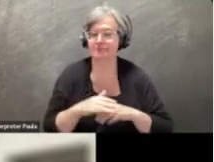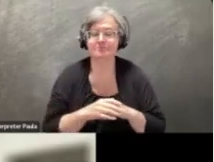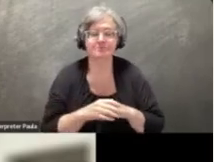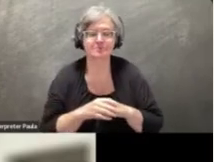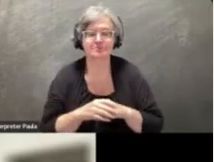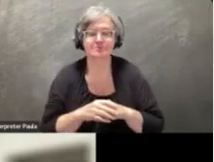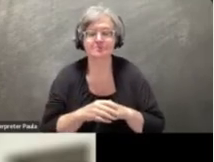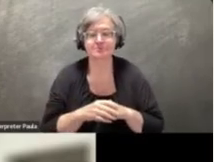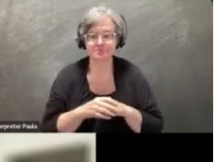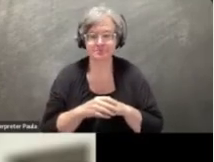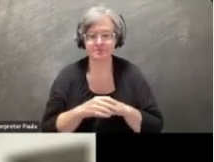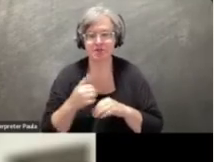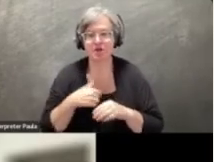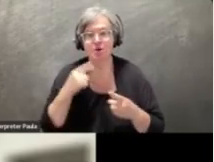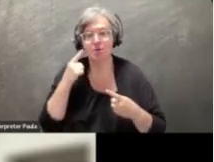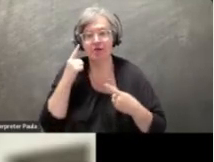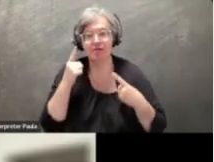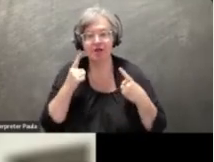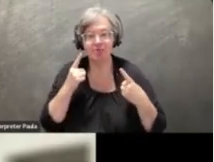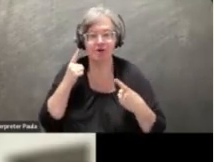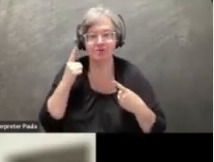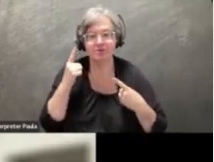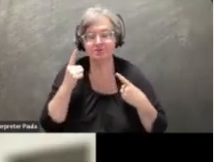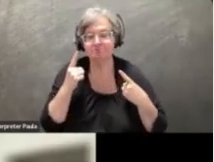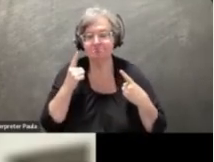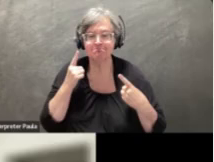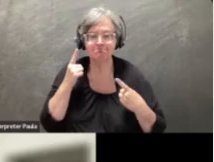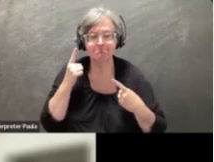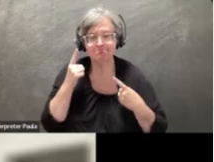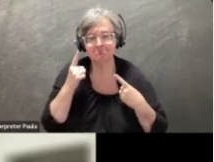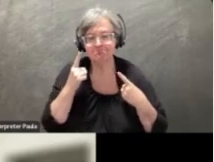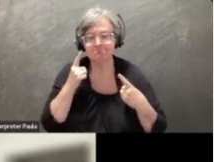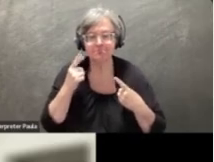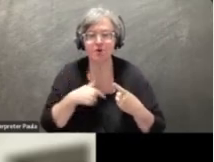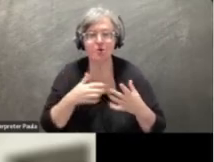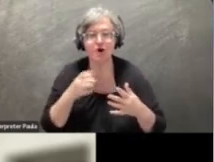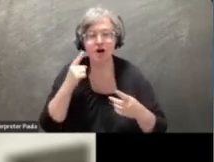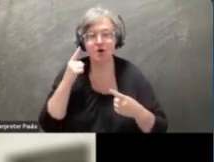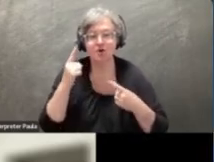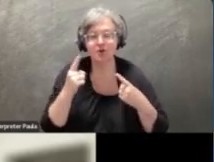And as we think about this, we want to think about quality